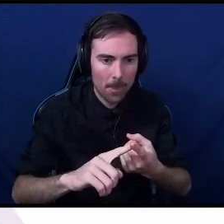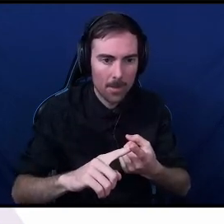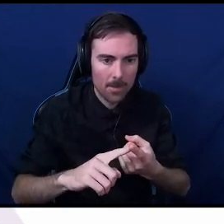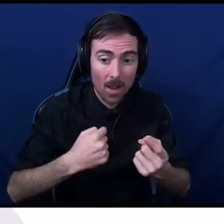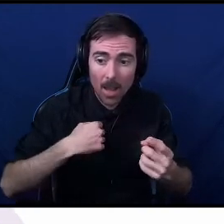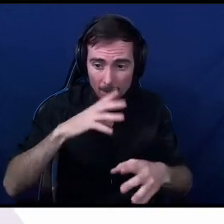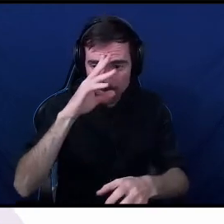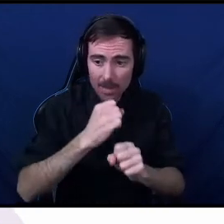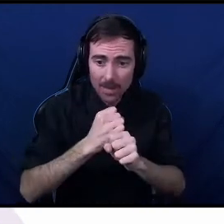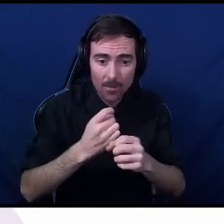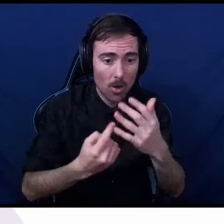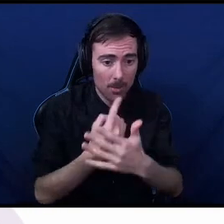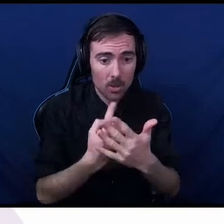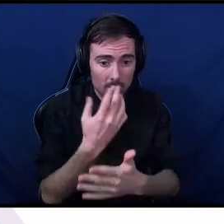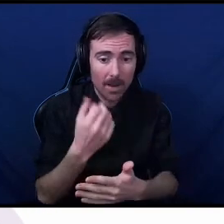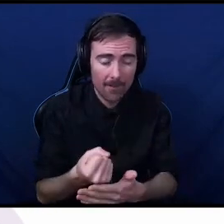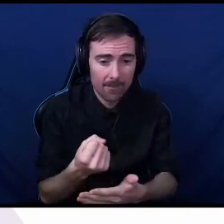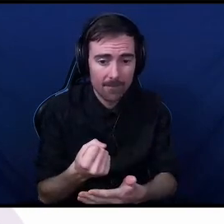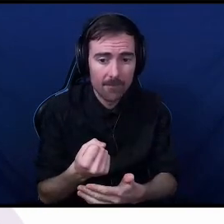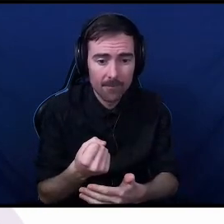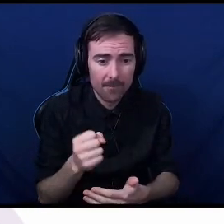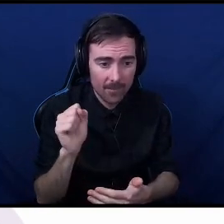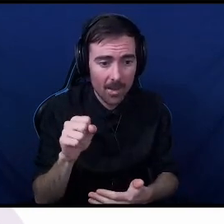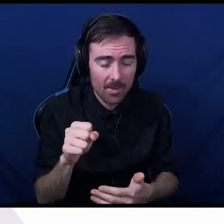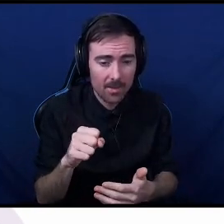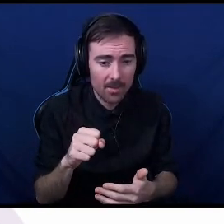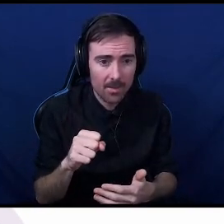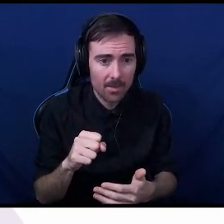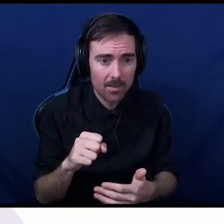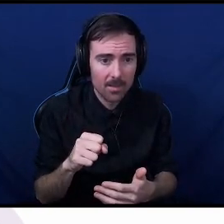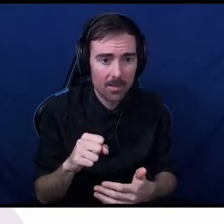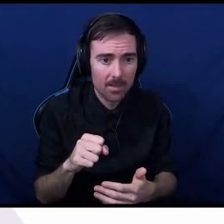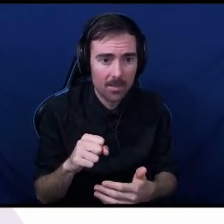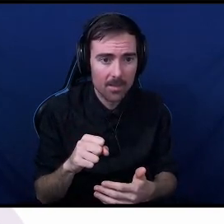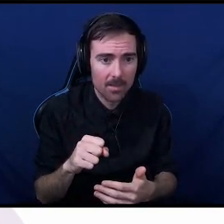of the things that I did to even get to hear and be talking to you guys. Right. So